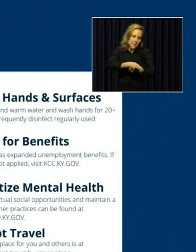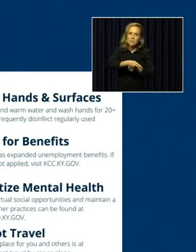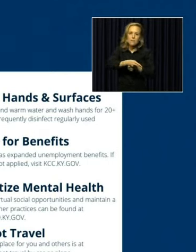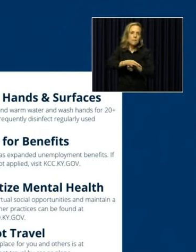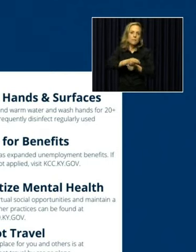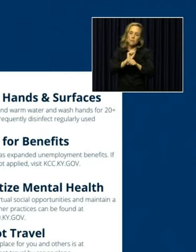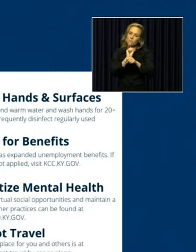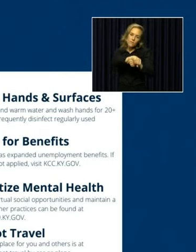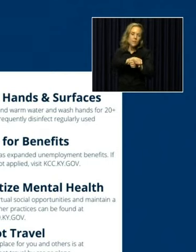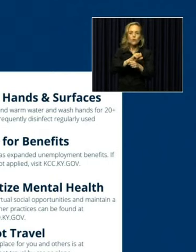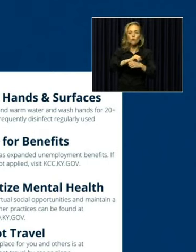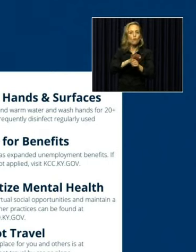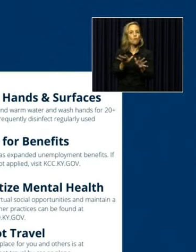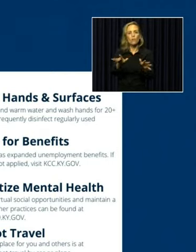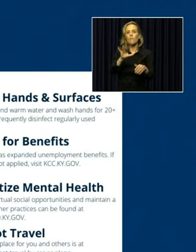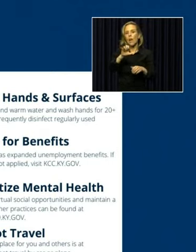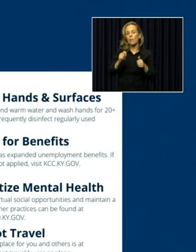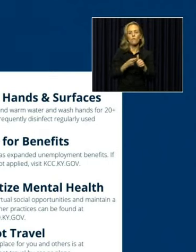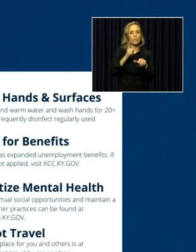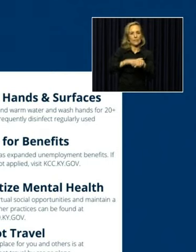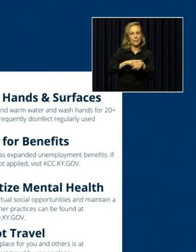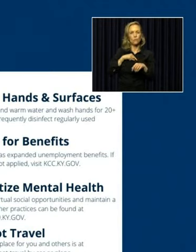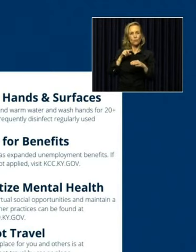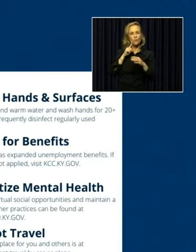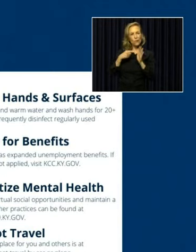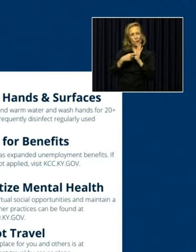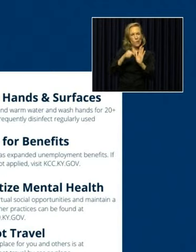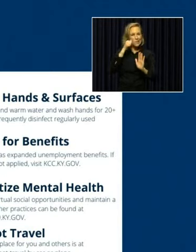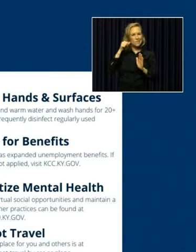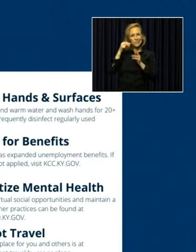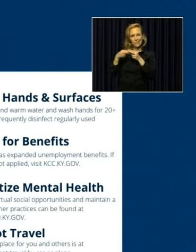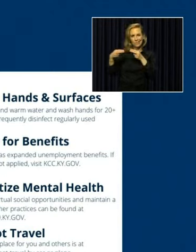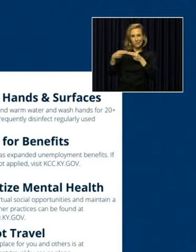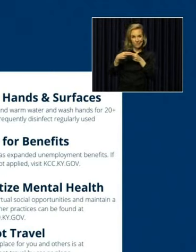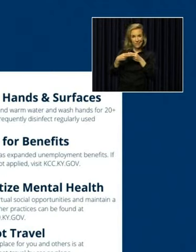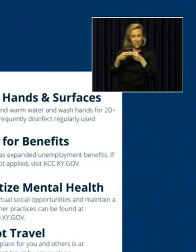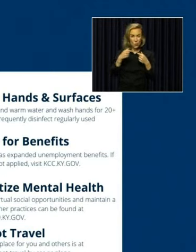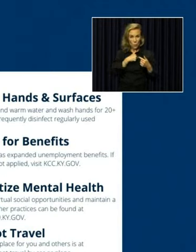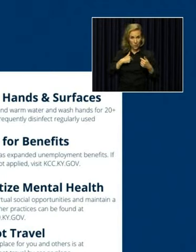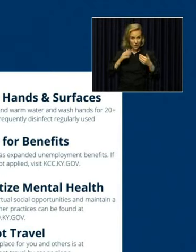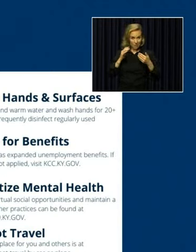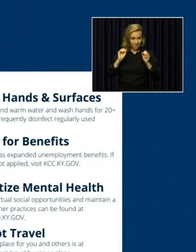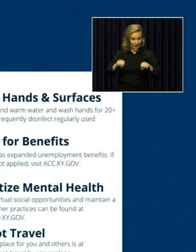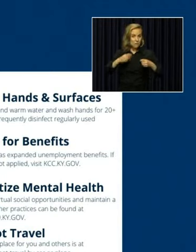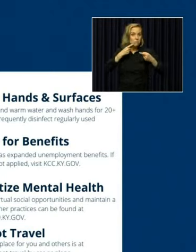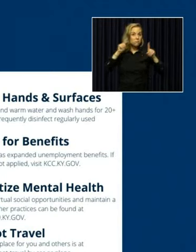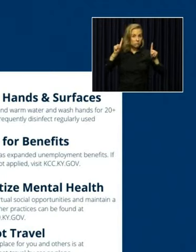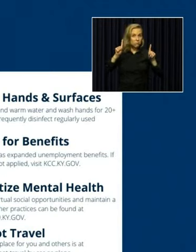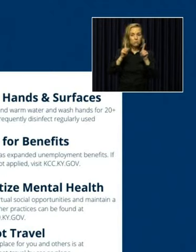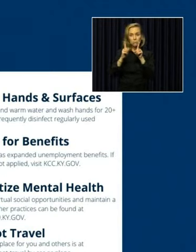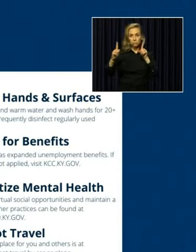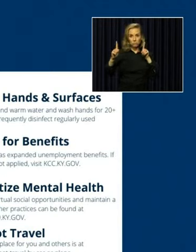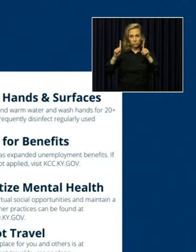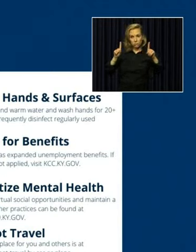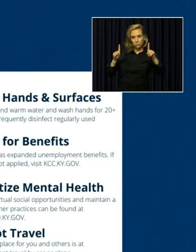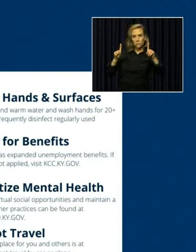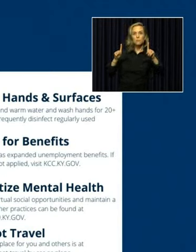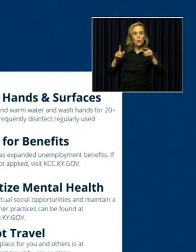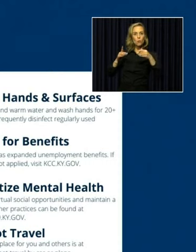IF YOU WILL PUT THAT SLIDE UP, THIS IS IMPORTANT NOW. IT'S GOING TO BECOME EVEN MORE IMPORTANT AS WE SEE OUR SURGE